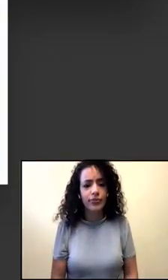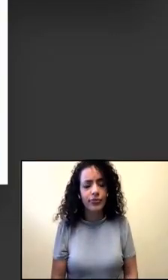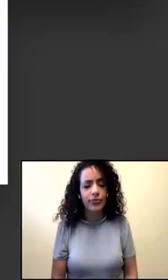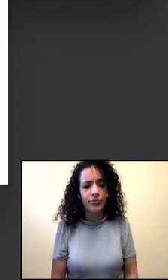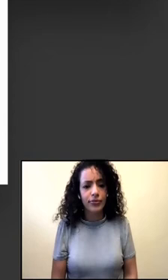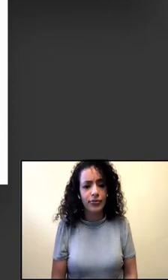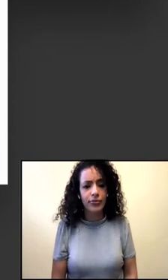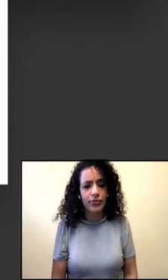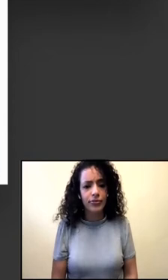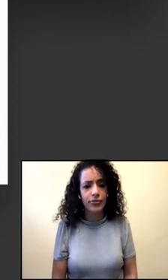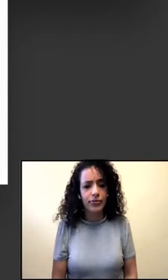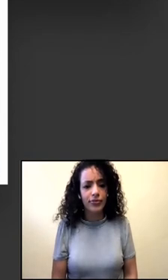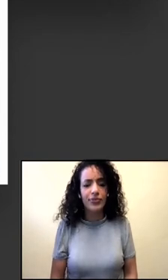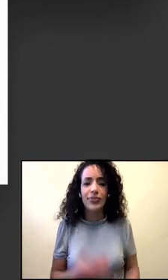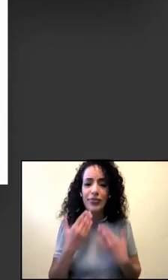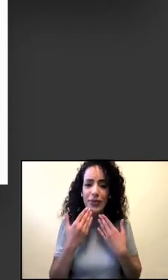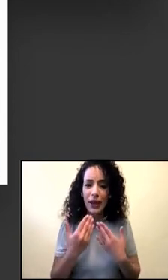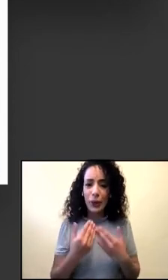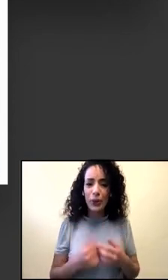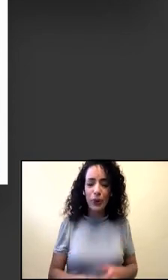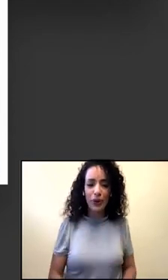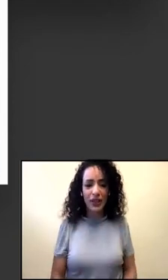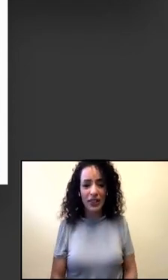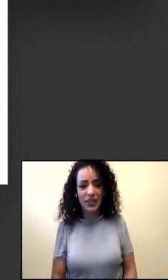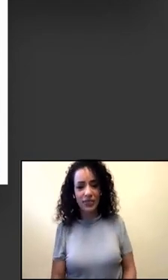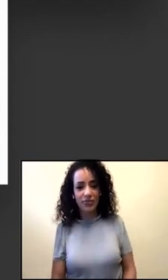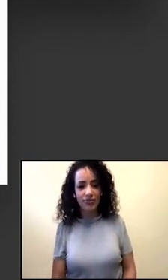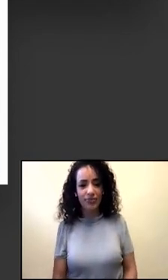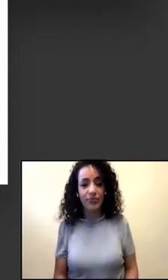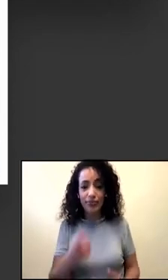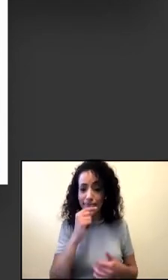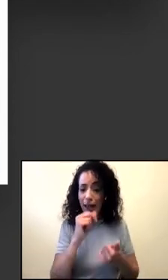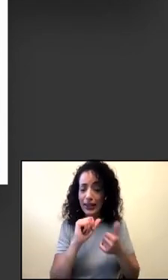Thank you so much, and then can I pass that on then to Asma. I know that we